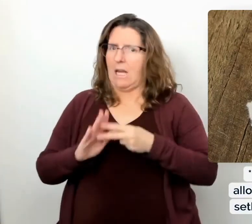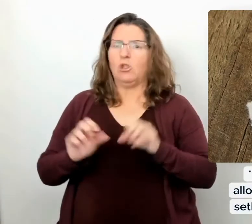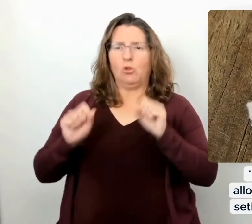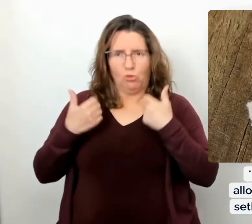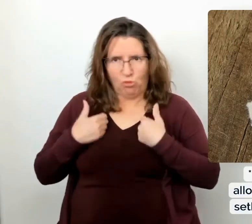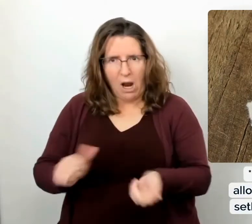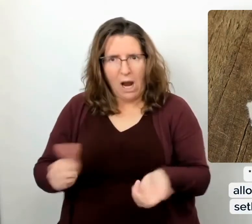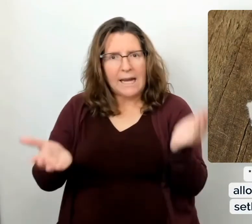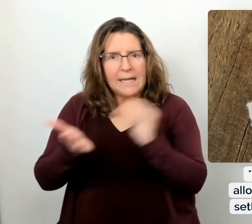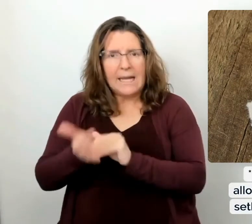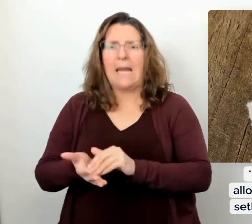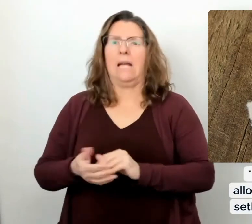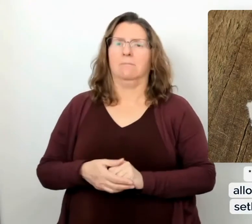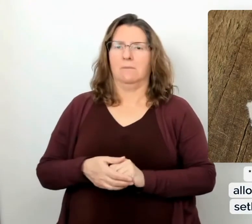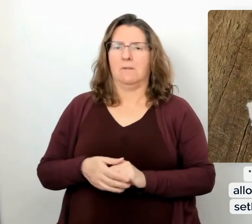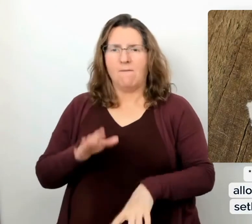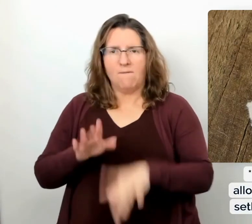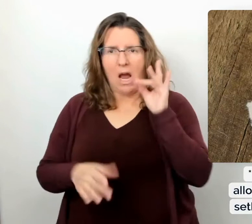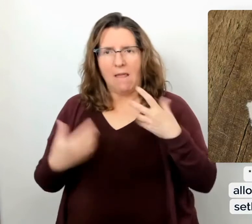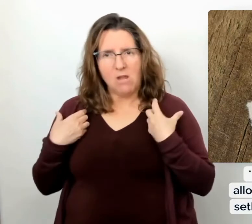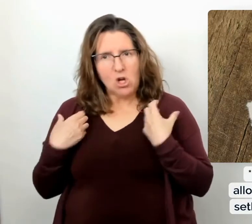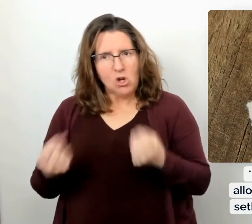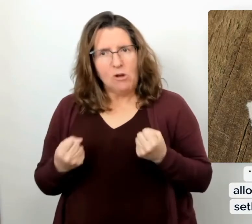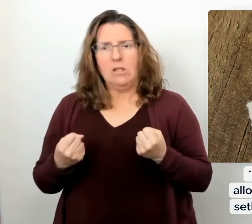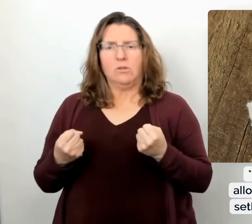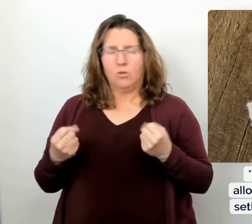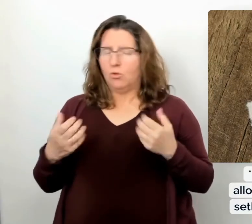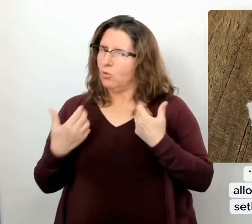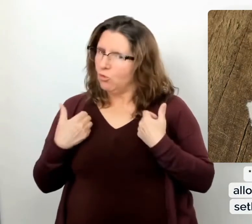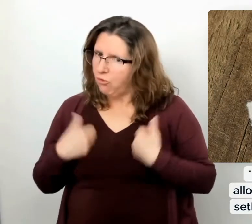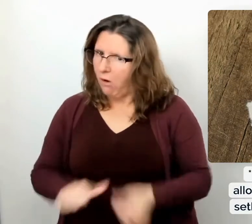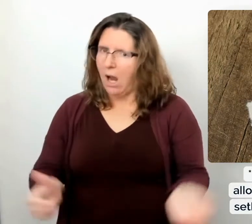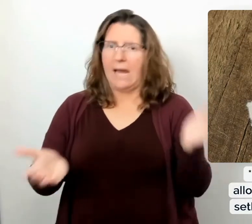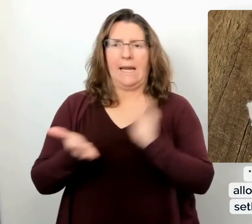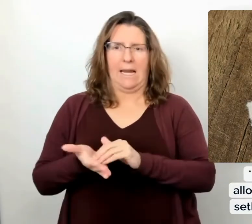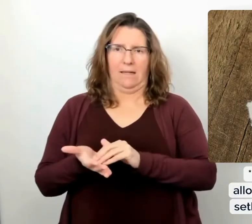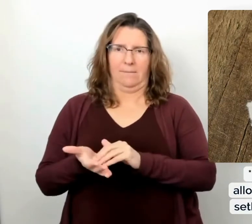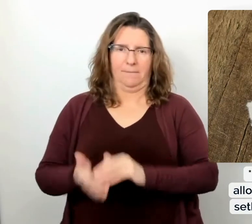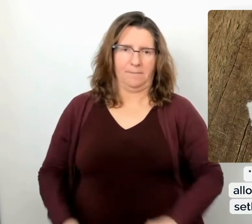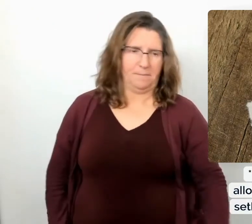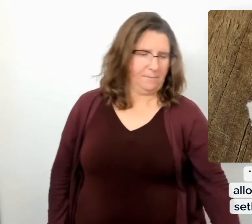It means try again. It means, find the courage to try again.